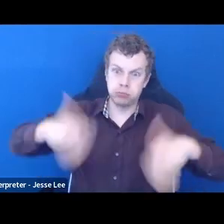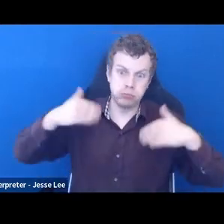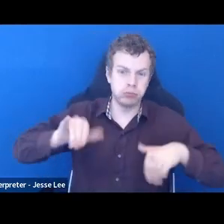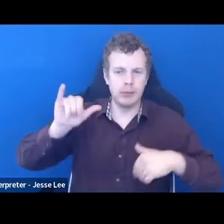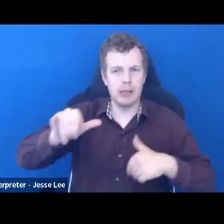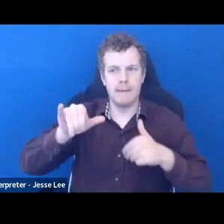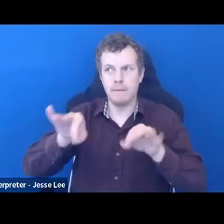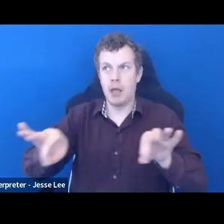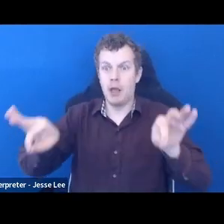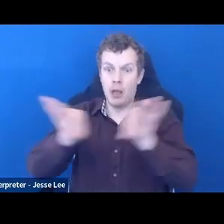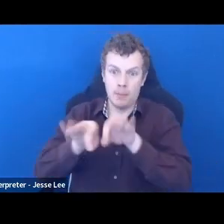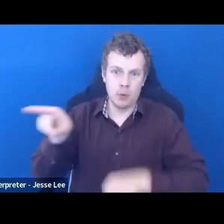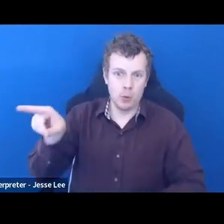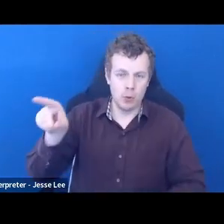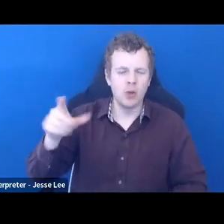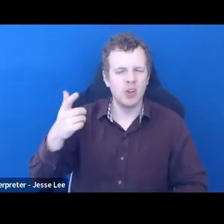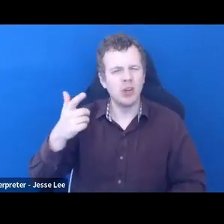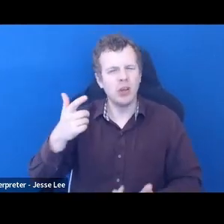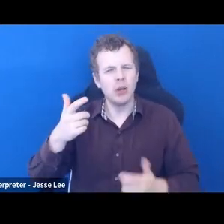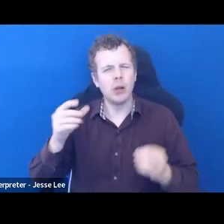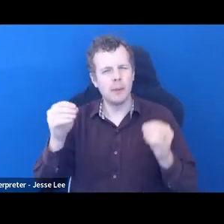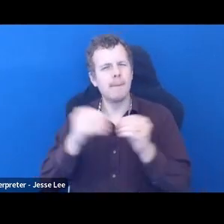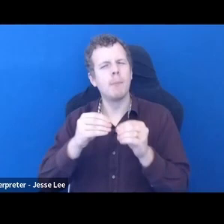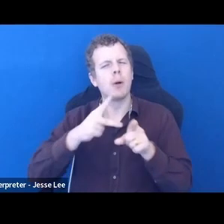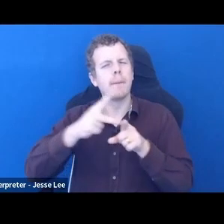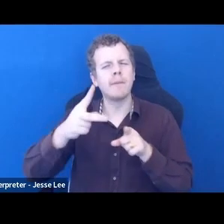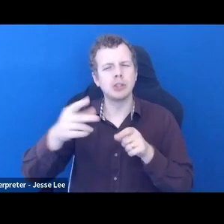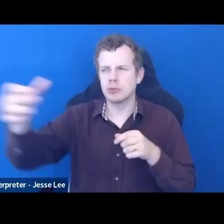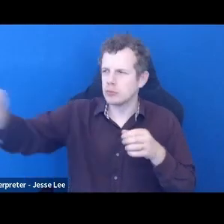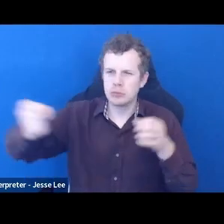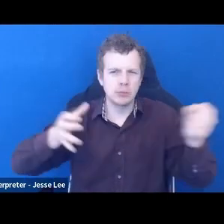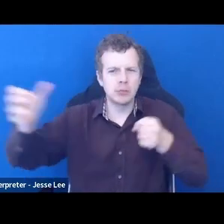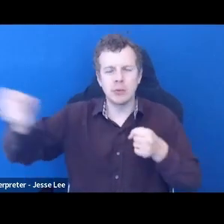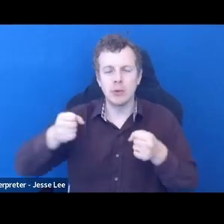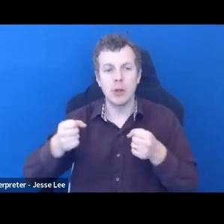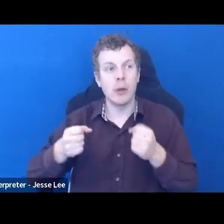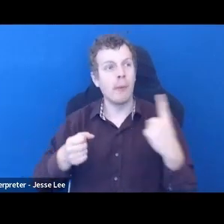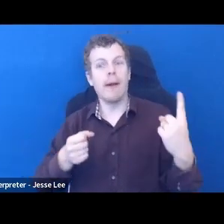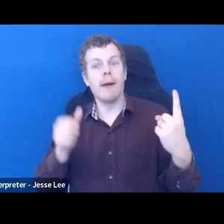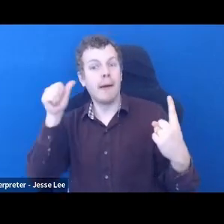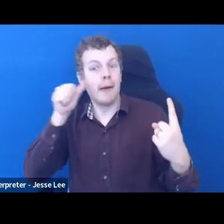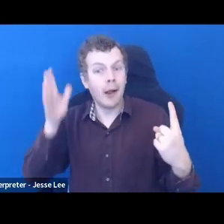So kind of bringing more professionals in apart from just the audiologist or the ENT